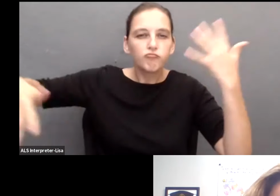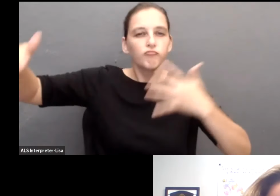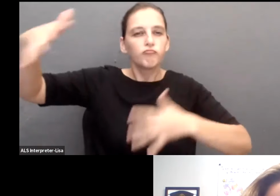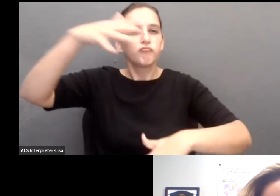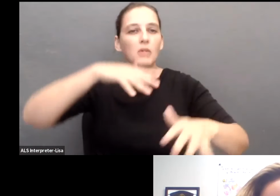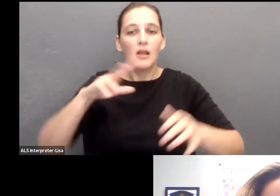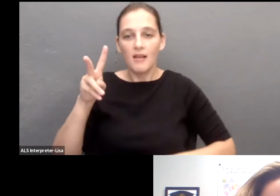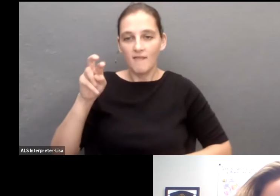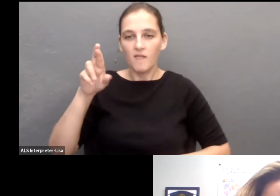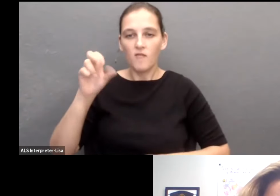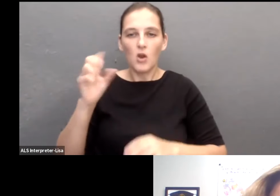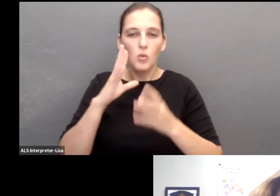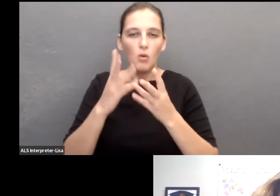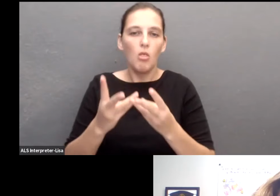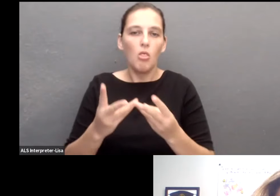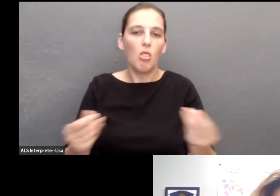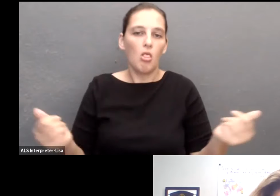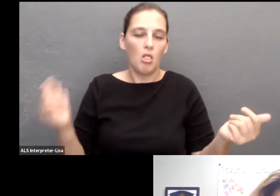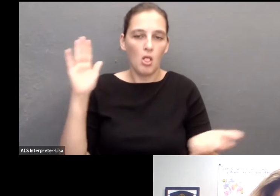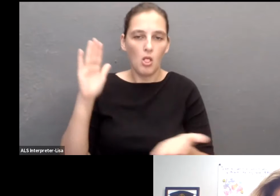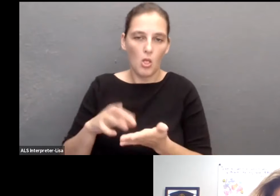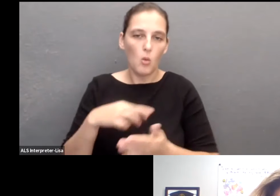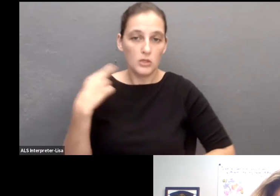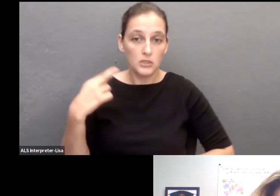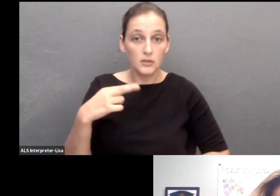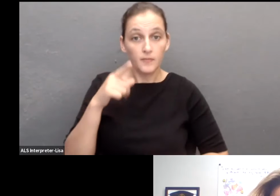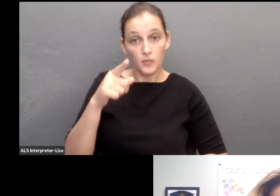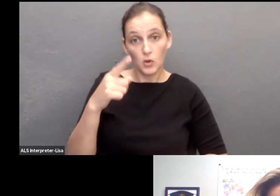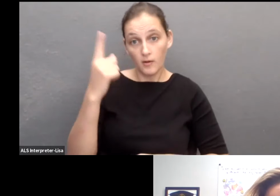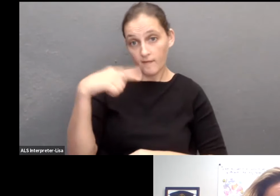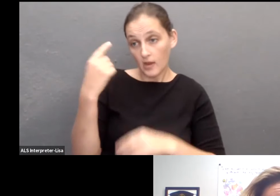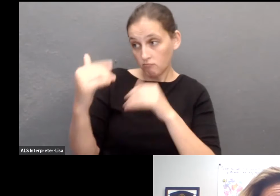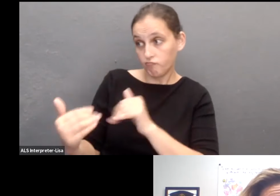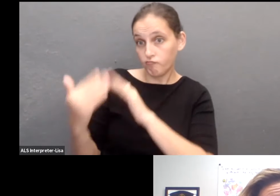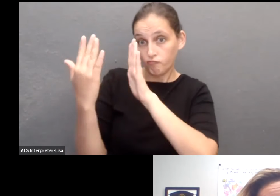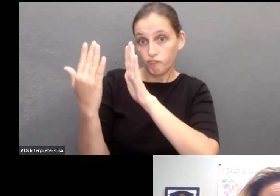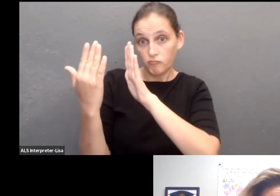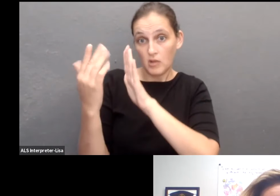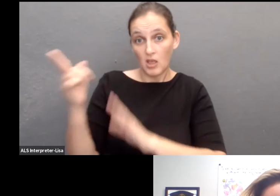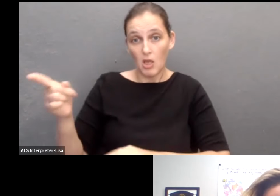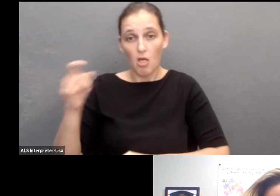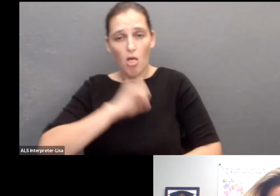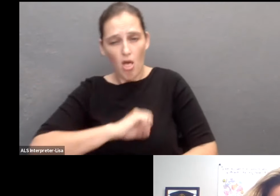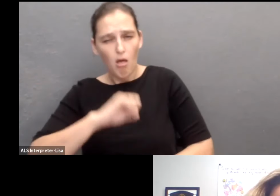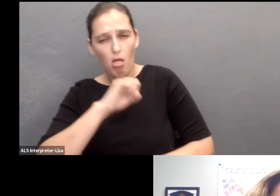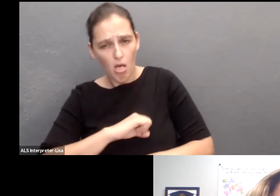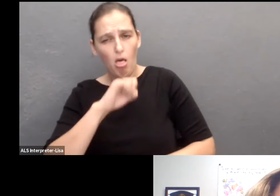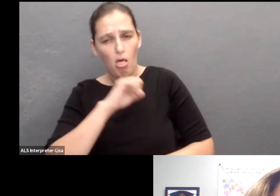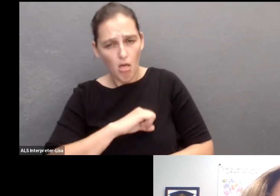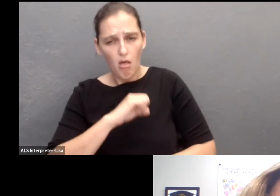and really low risk. Now if you're having a face to face conversation with someone and they're coughing or they're singing in your face,